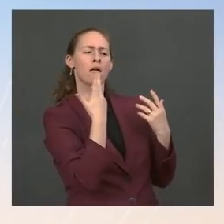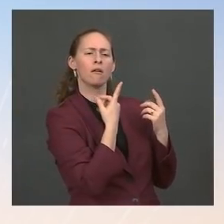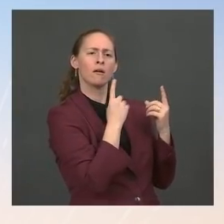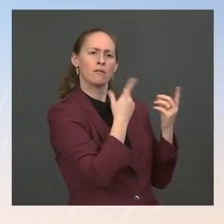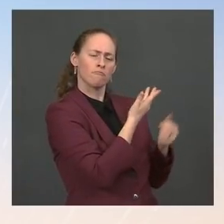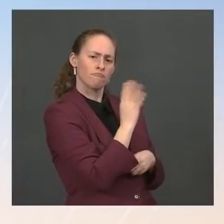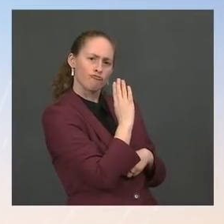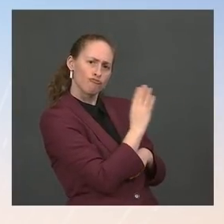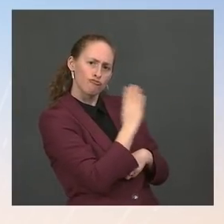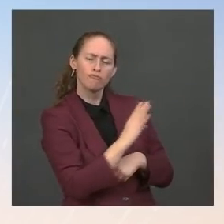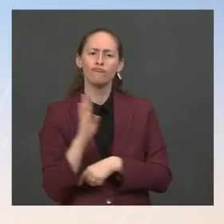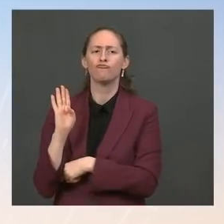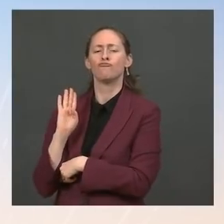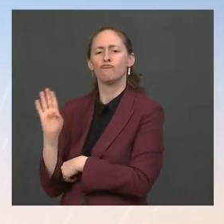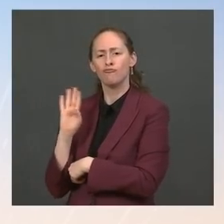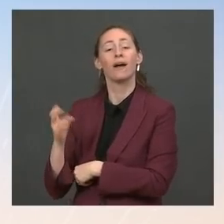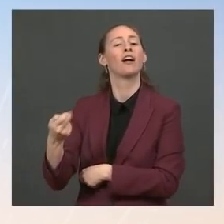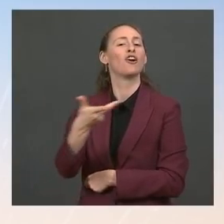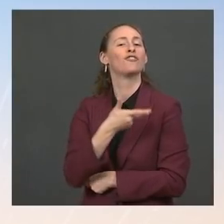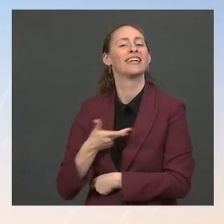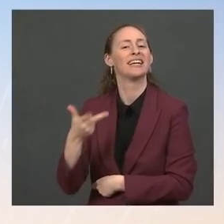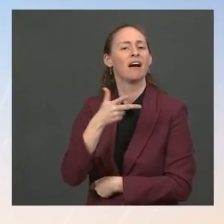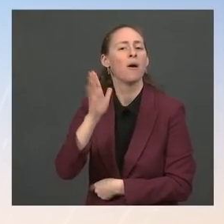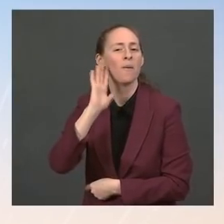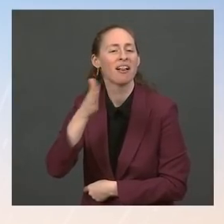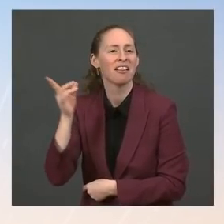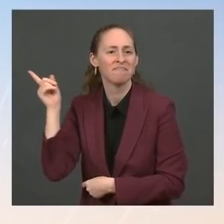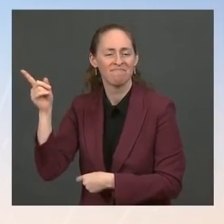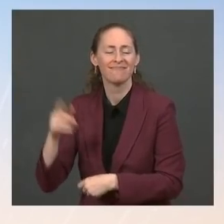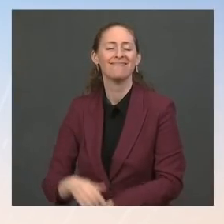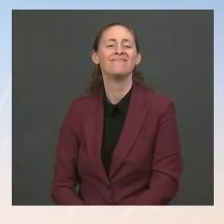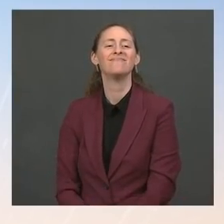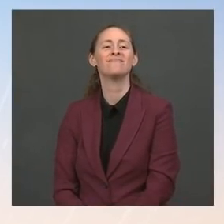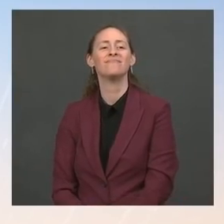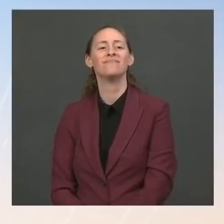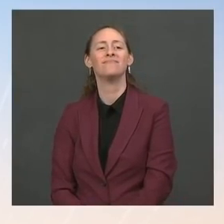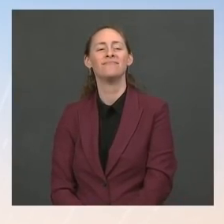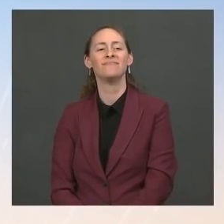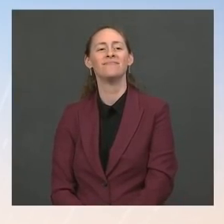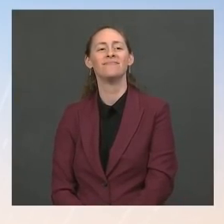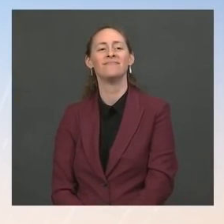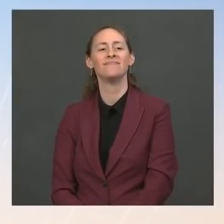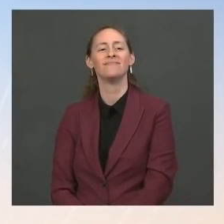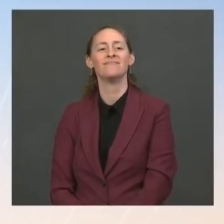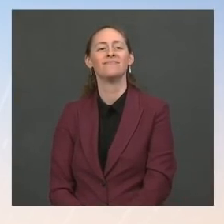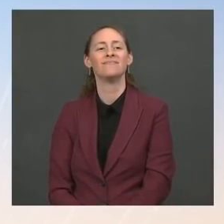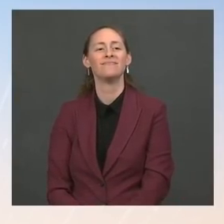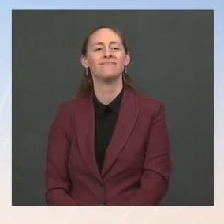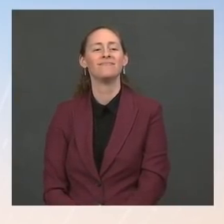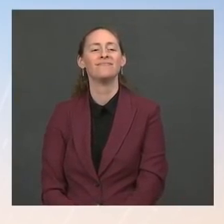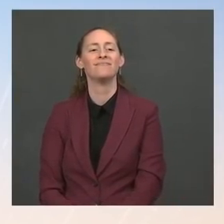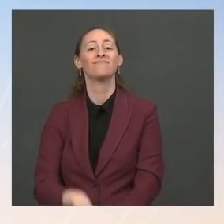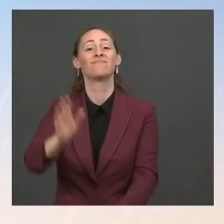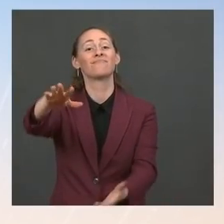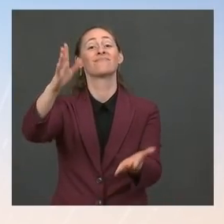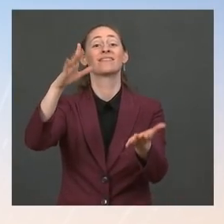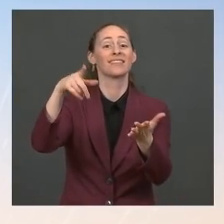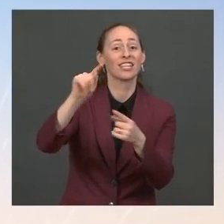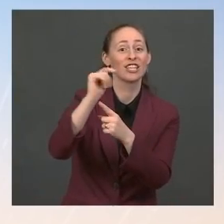he will pardon the National Thanksgiving Turkey, continuing the transition [tradition], in a ceremony in the Rose Garden. This is the 74th anniversary